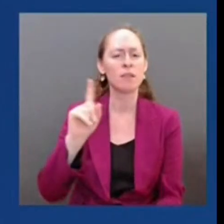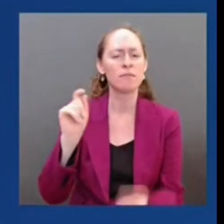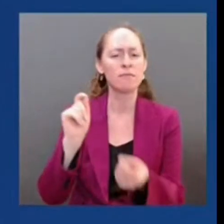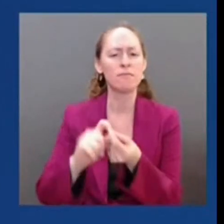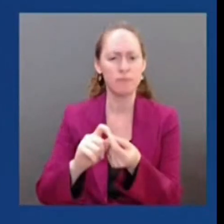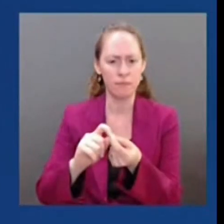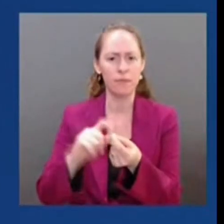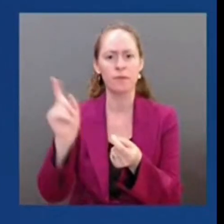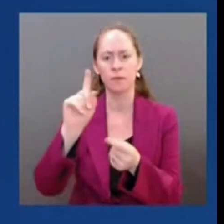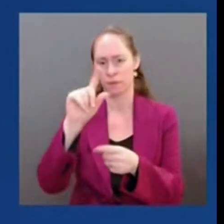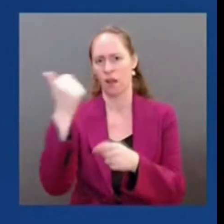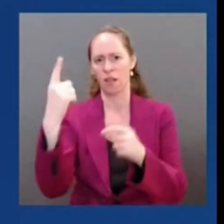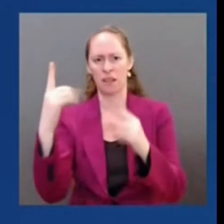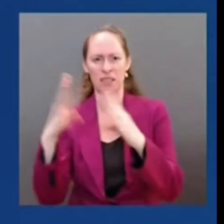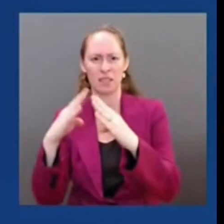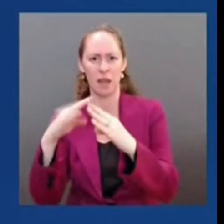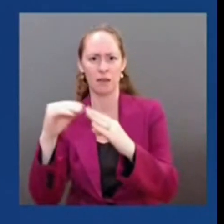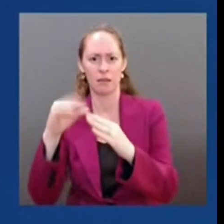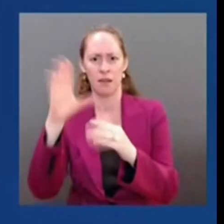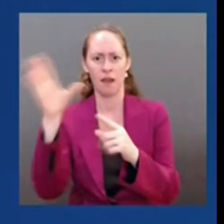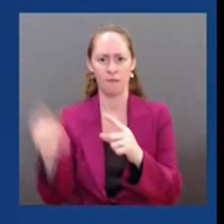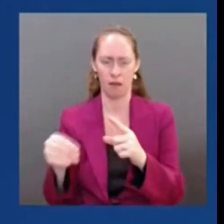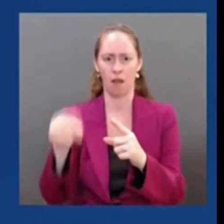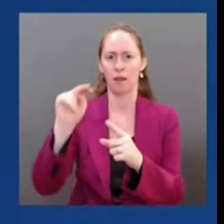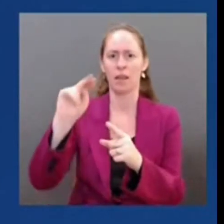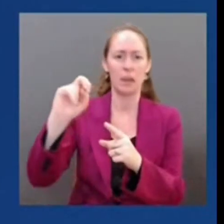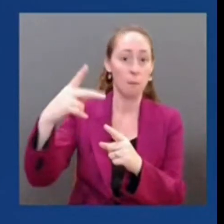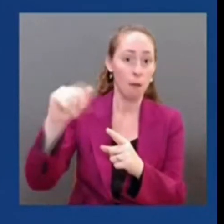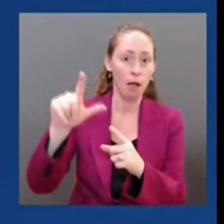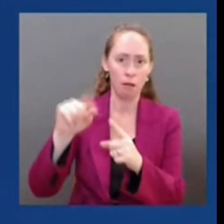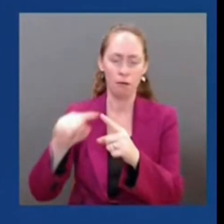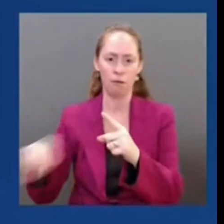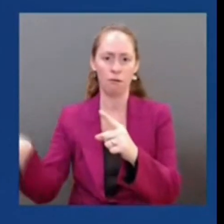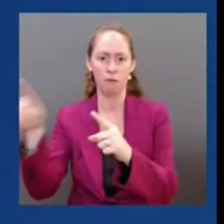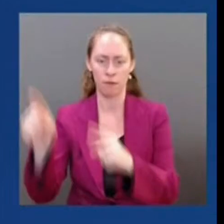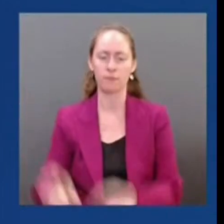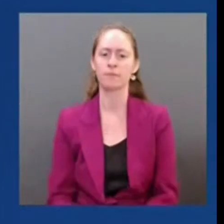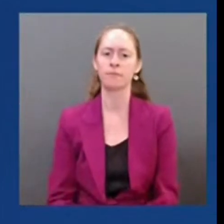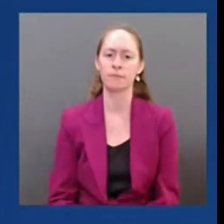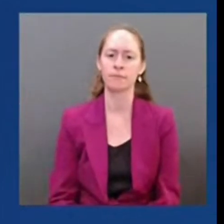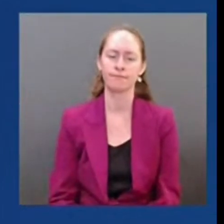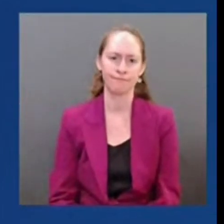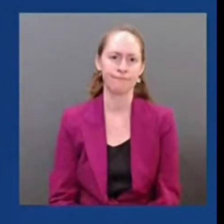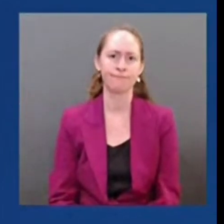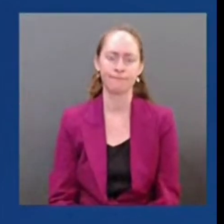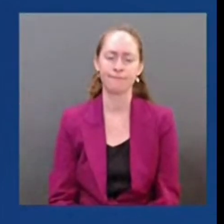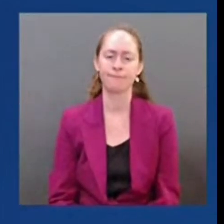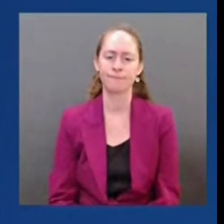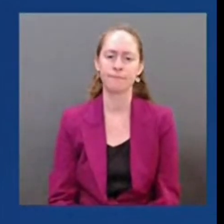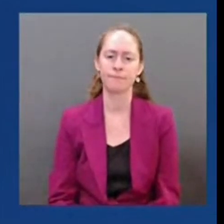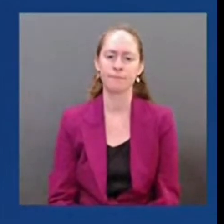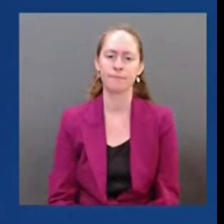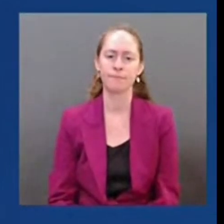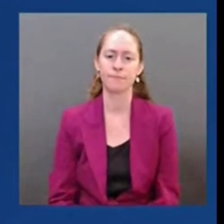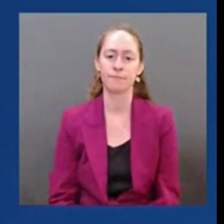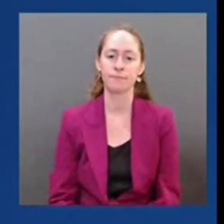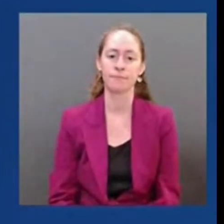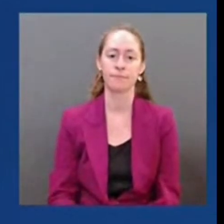ANOTHER AREA. THIS IS WHAT THEY ARE SEEING, ANIT'SEXPECTED THAT THIS